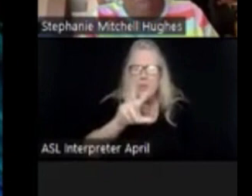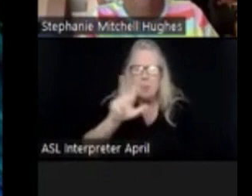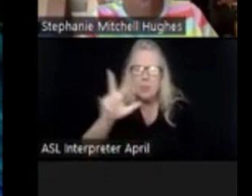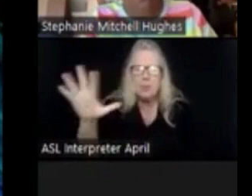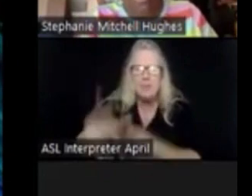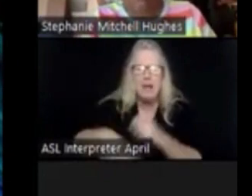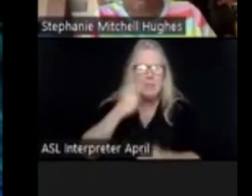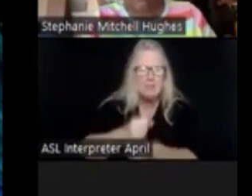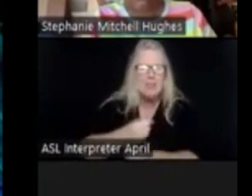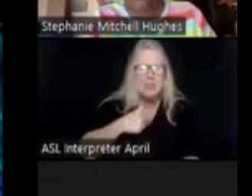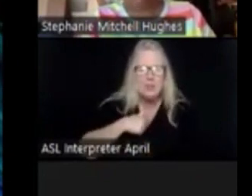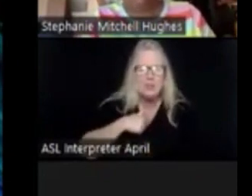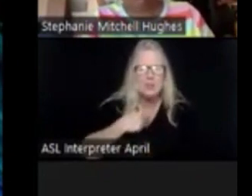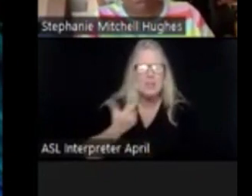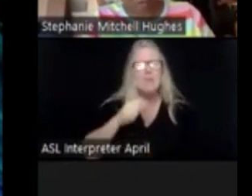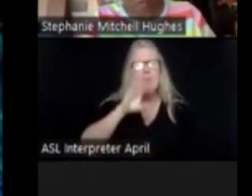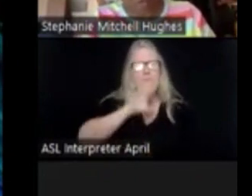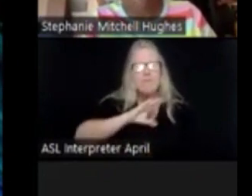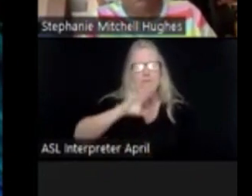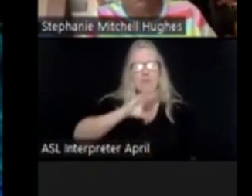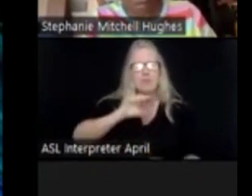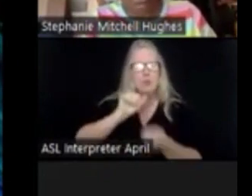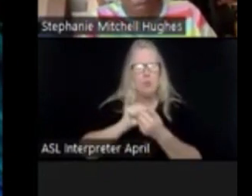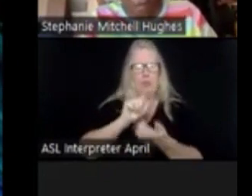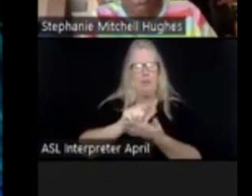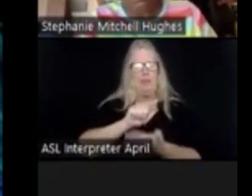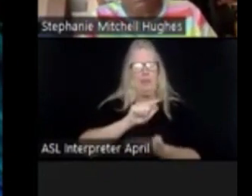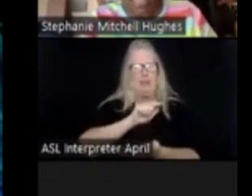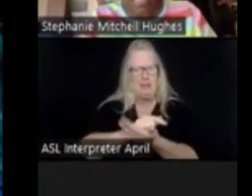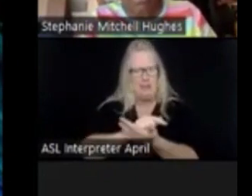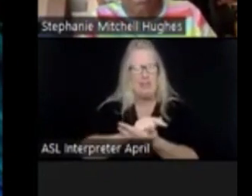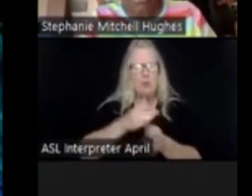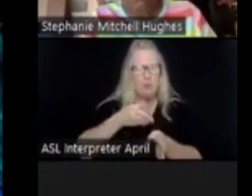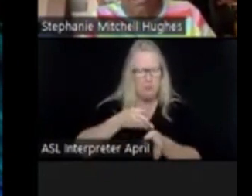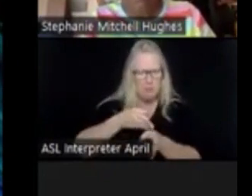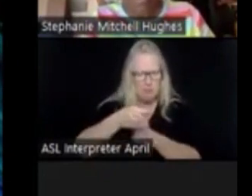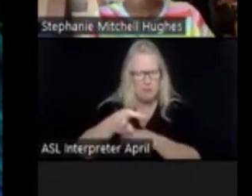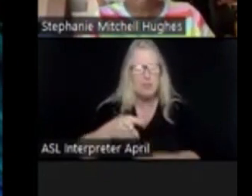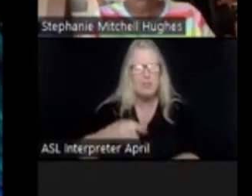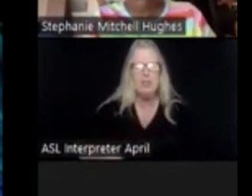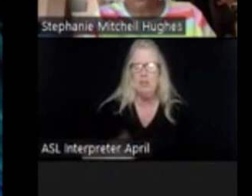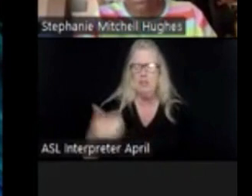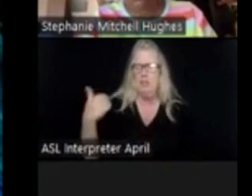ONE OF THE THINGS THAT I REALIZED IS THAT IN 2013 IN